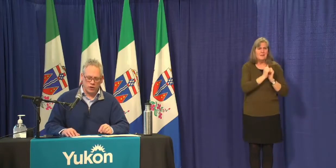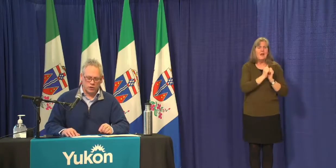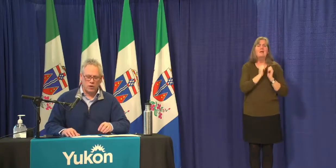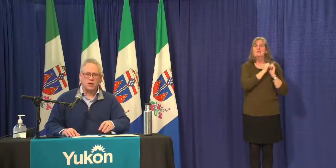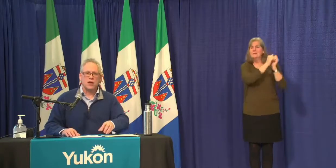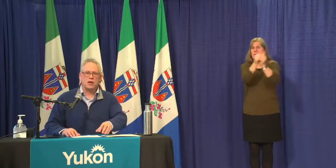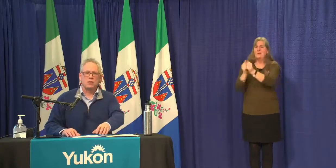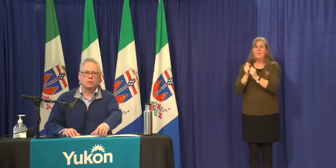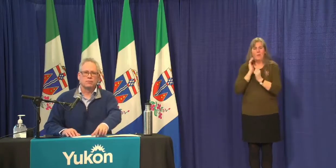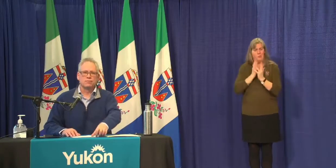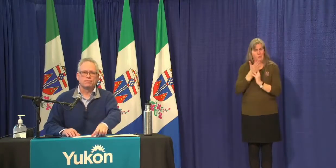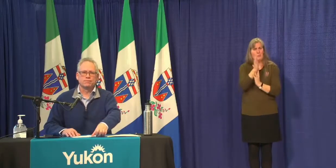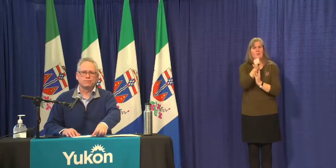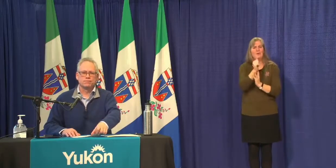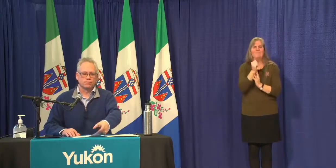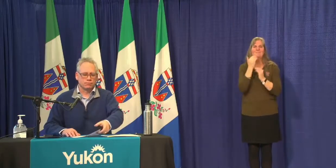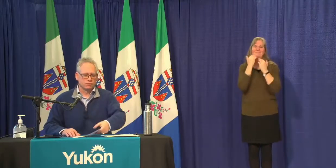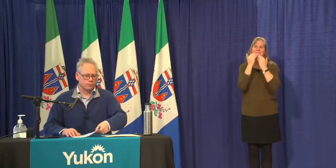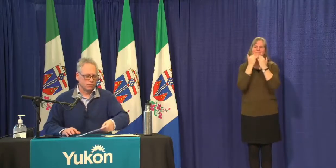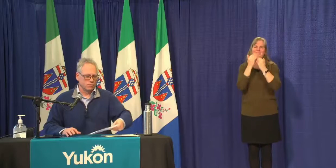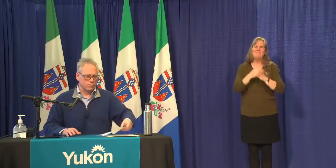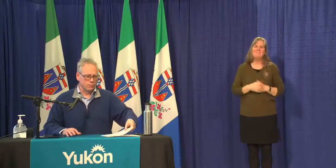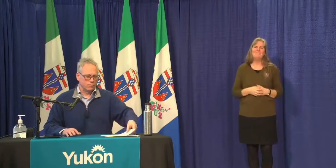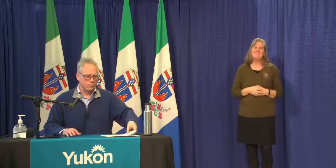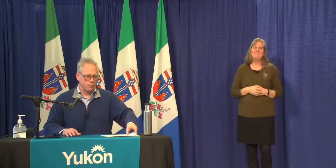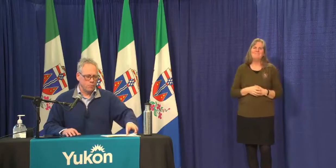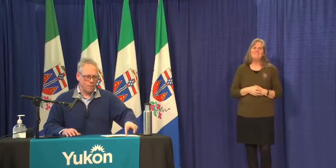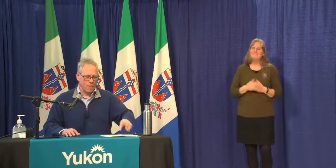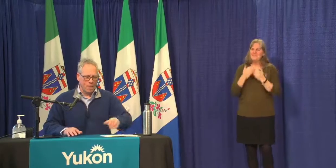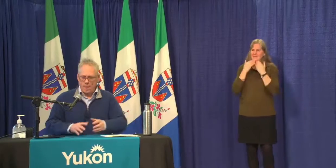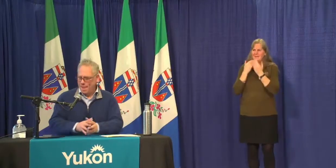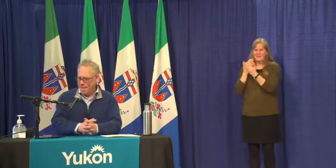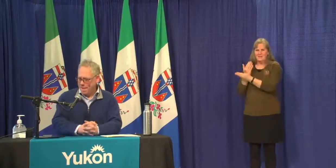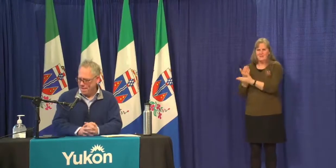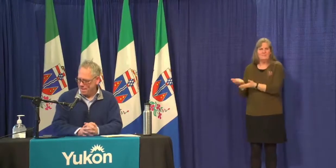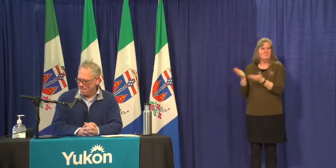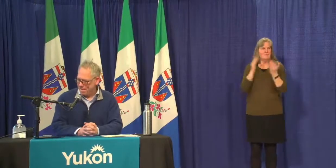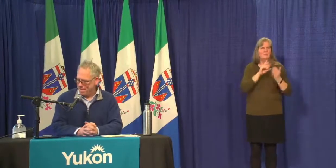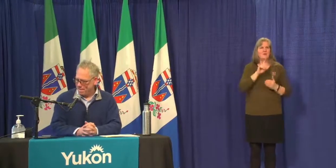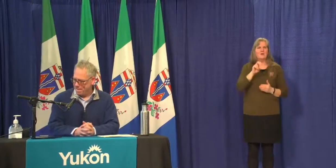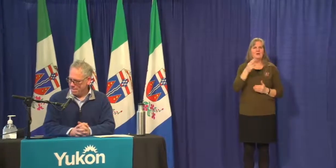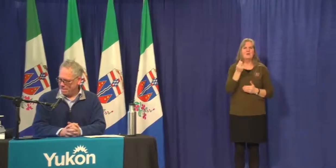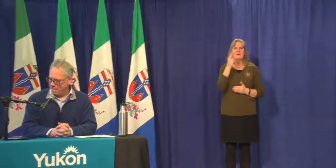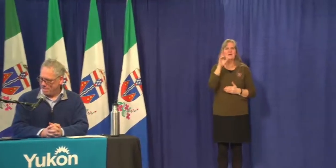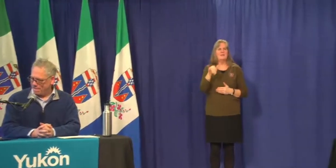We are in this together, and together we will get through this. Thank you. Pat: Thank you, Minister Streicker.